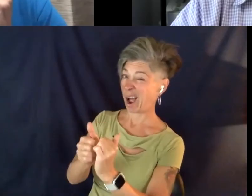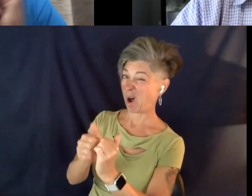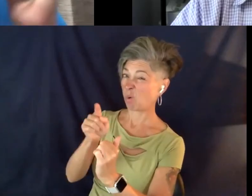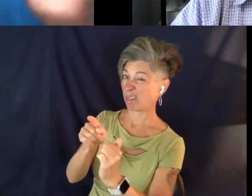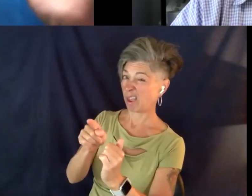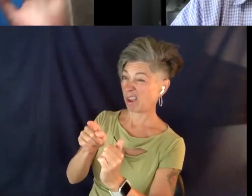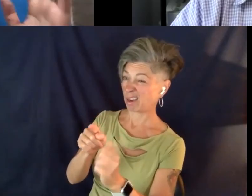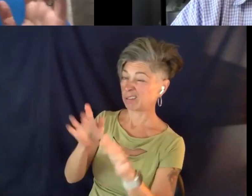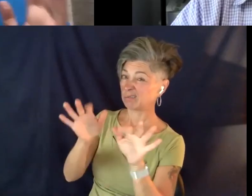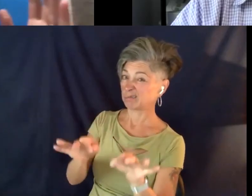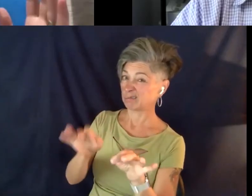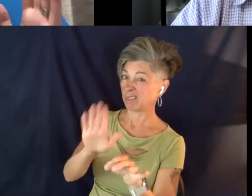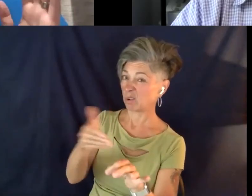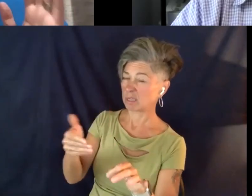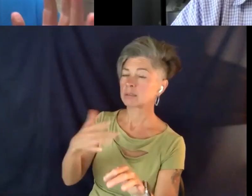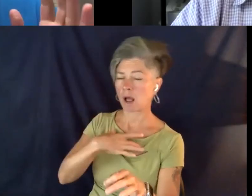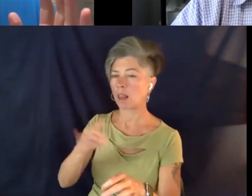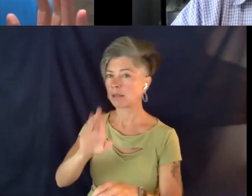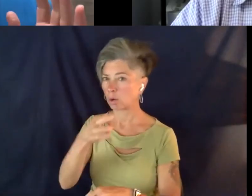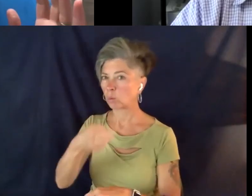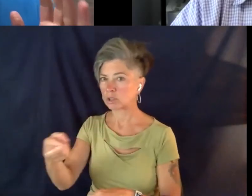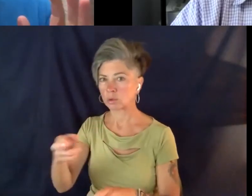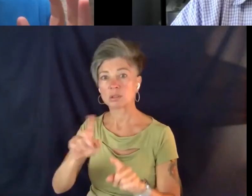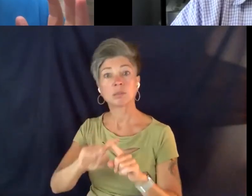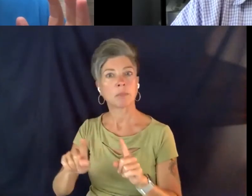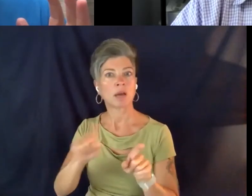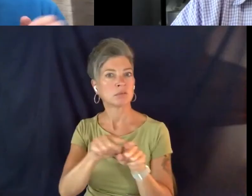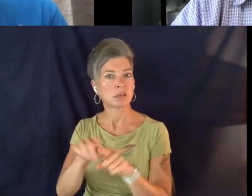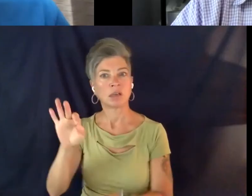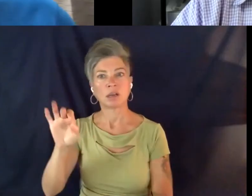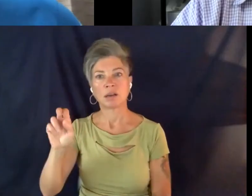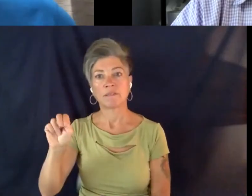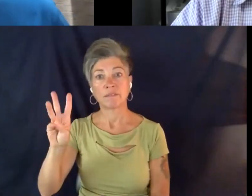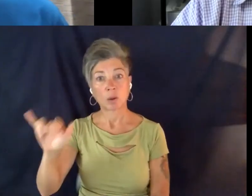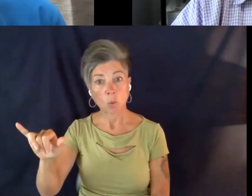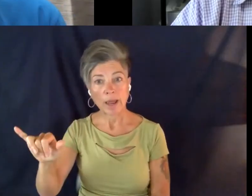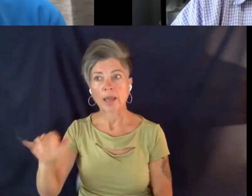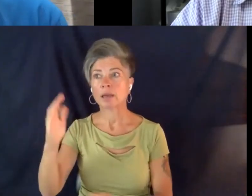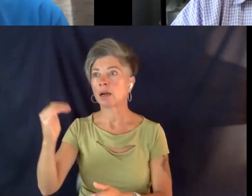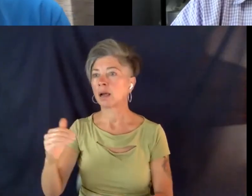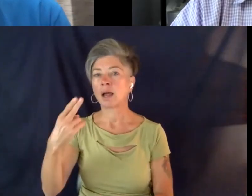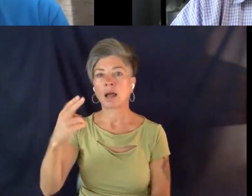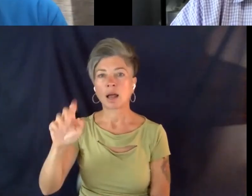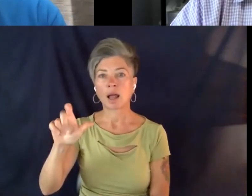So I would definitely, Fenway is excellent, Callen Lorde also has some great resources as well.